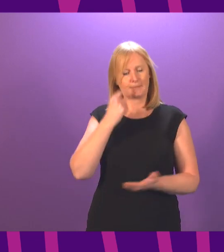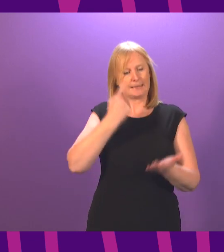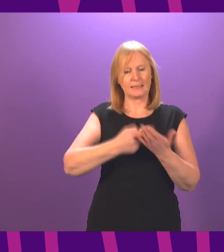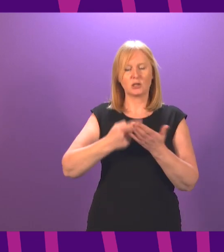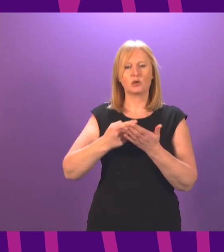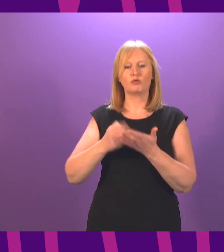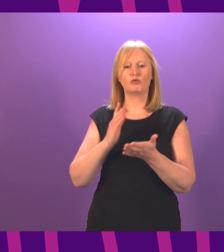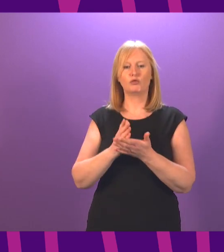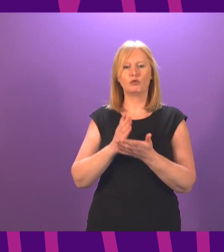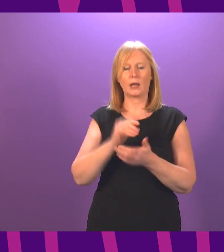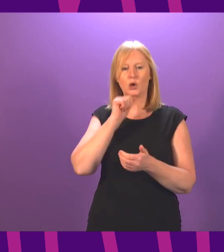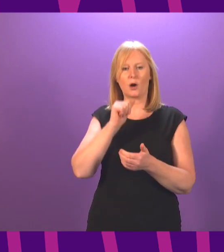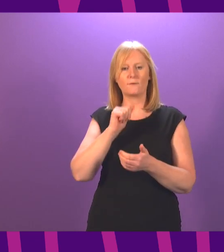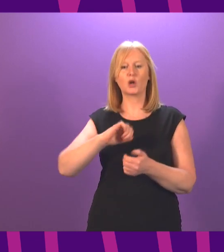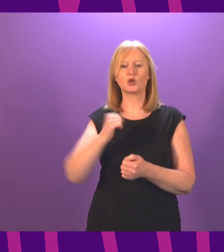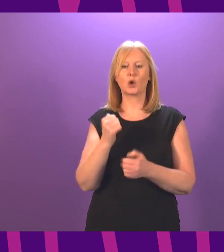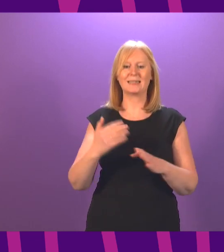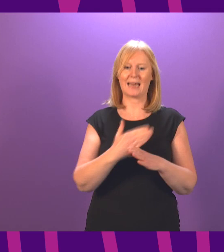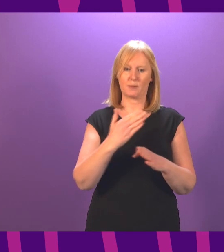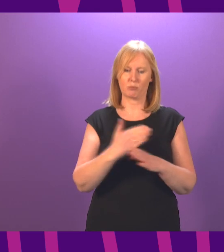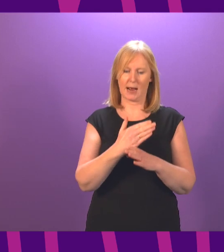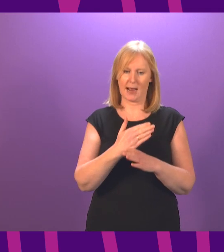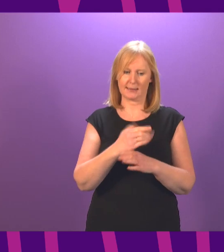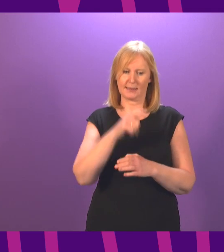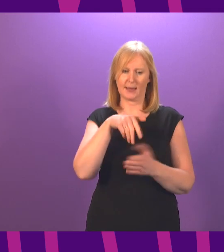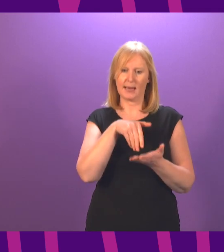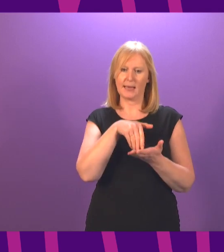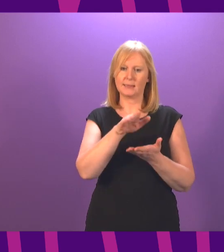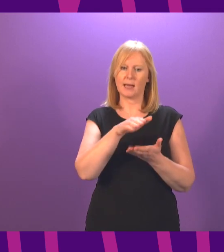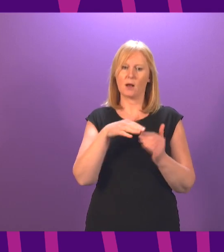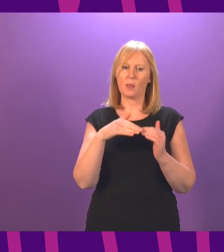really decisions for Scottish Enterprise. Scottish Enterprise will sell the land at